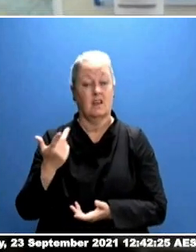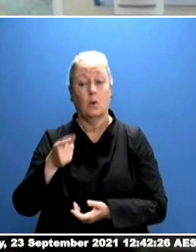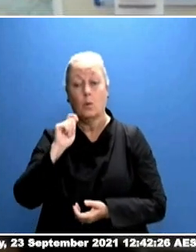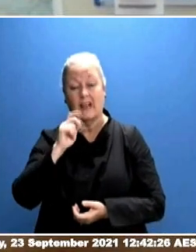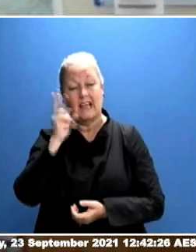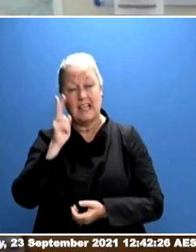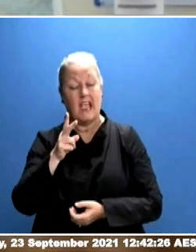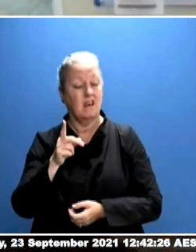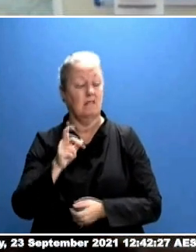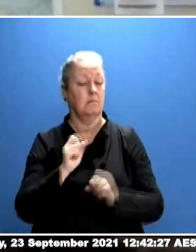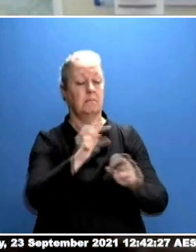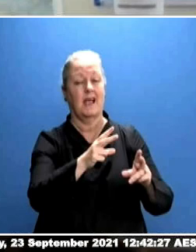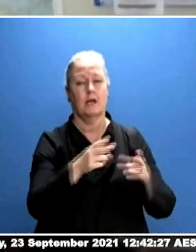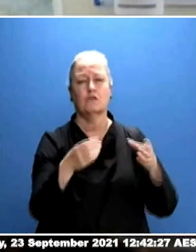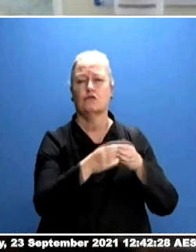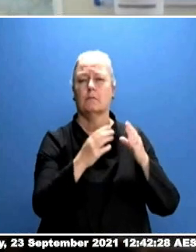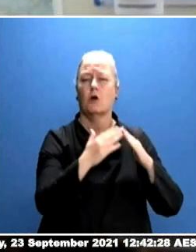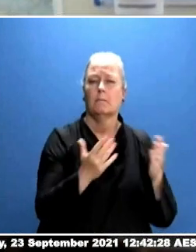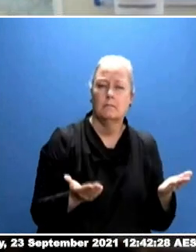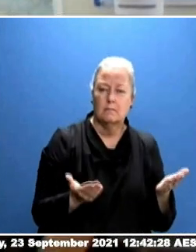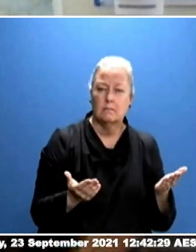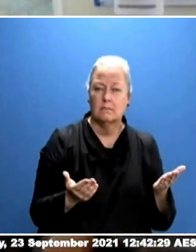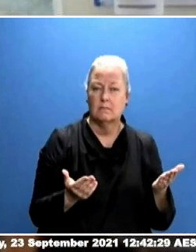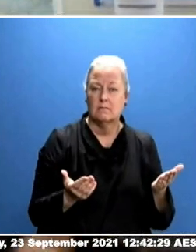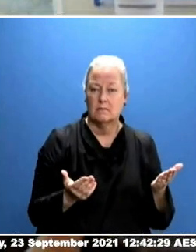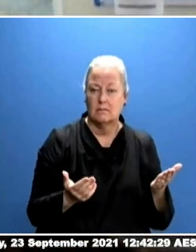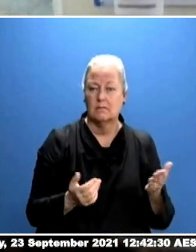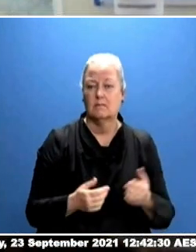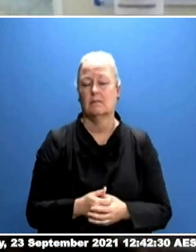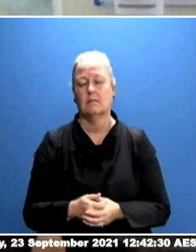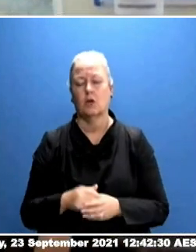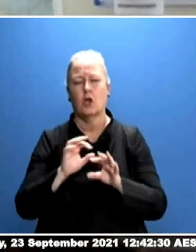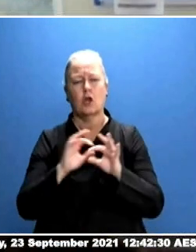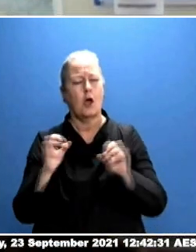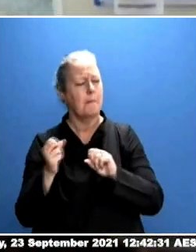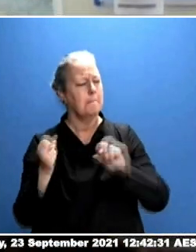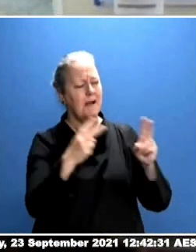That's somewhere where they don't have someone that they love or trust or feel safe with.